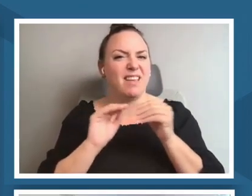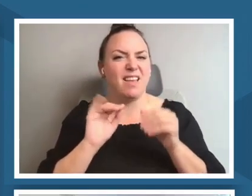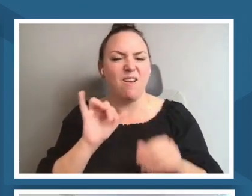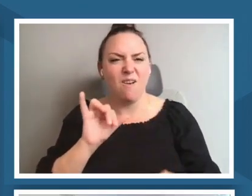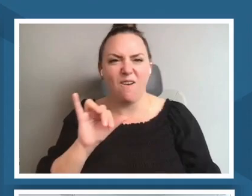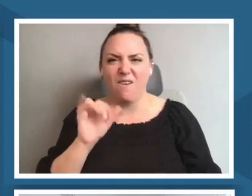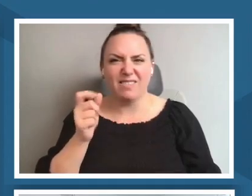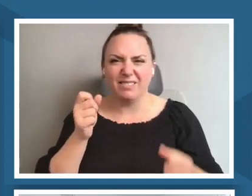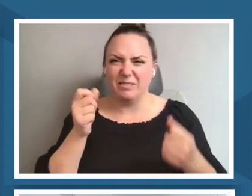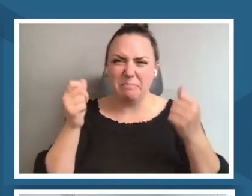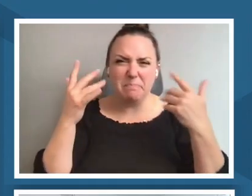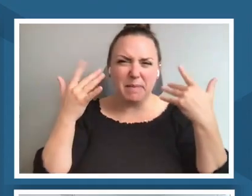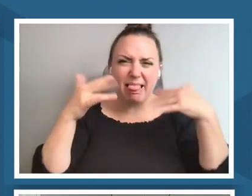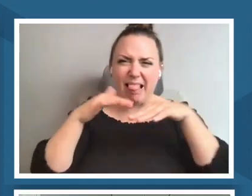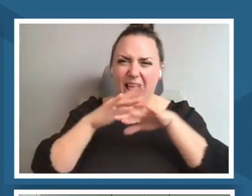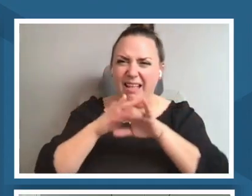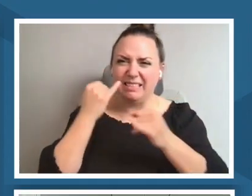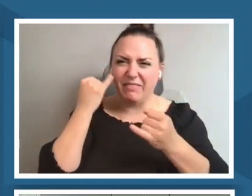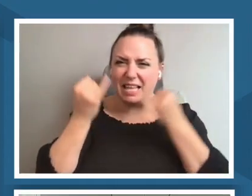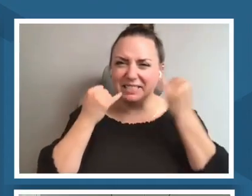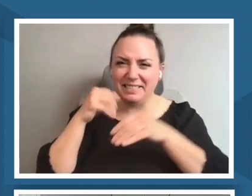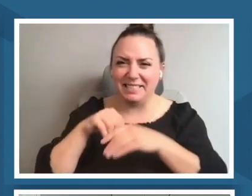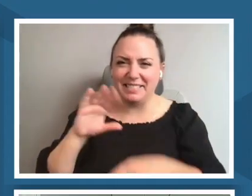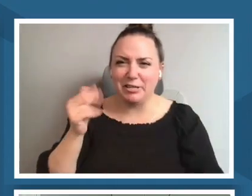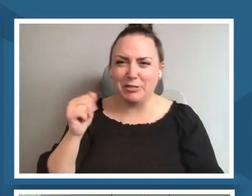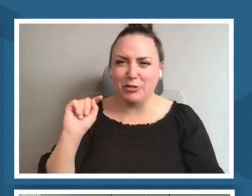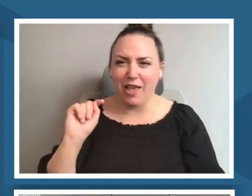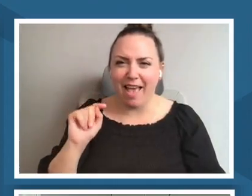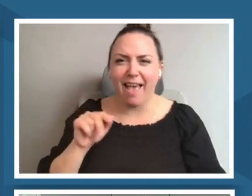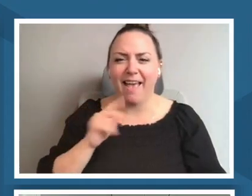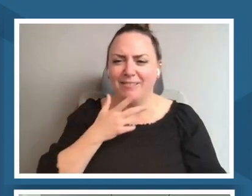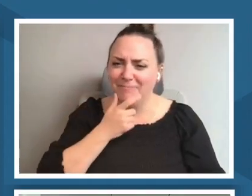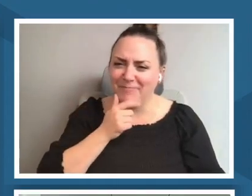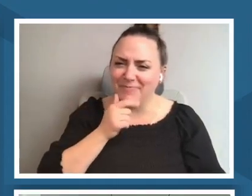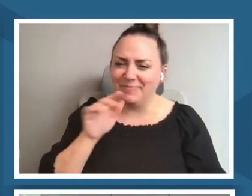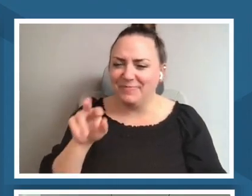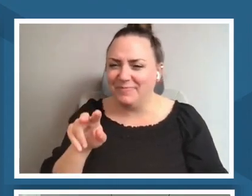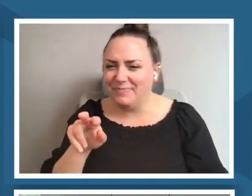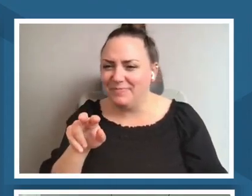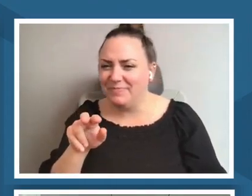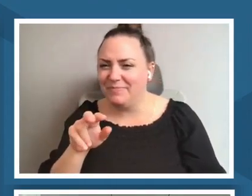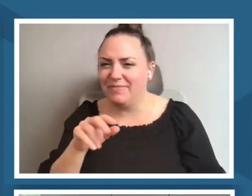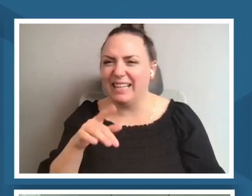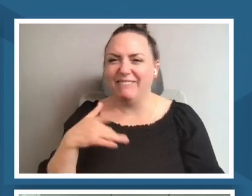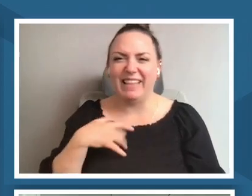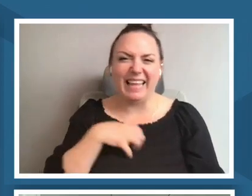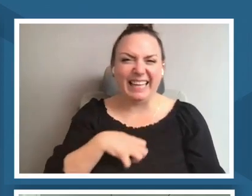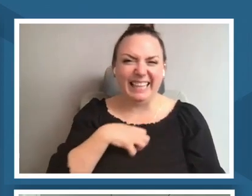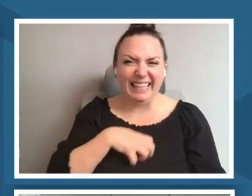the in the chat box here yeah